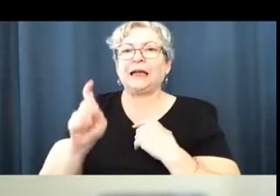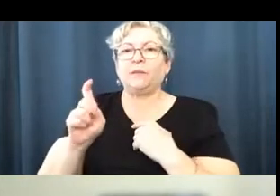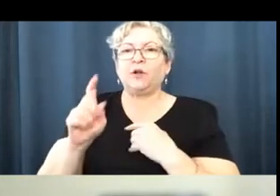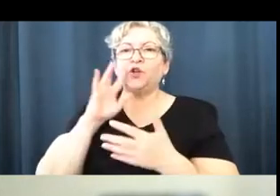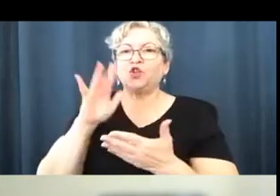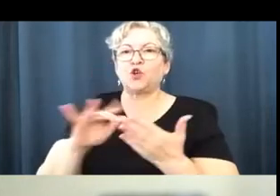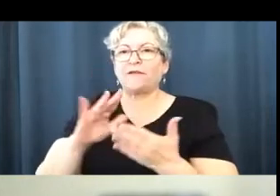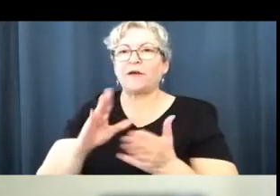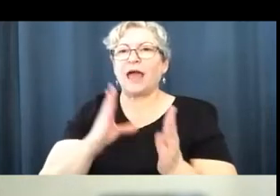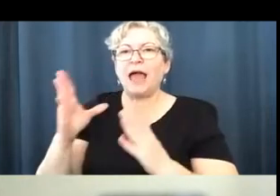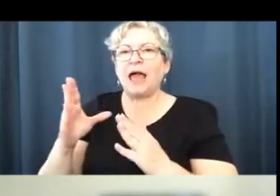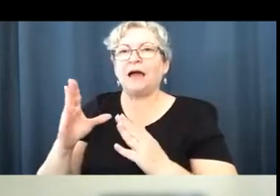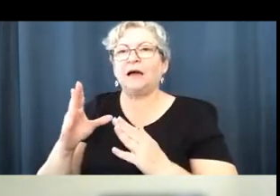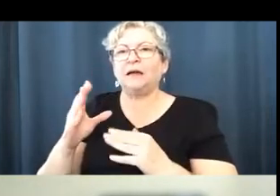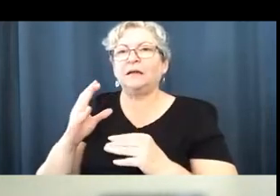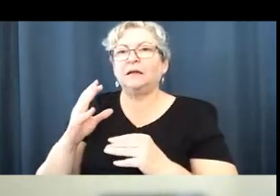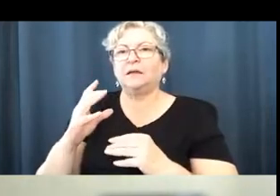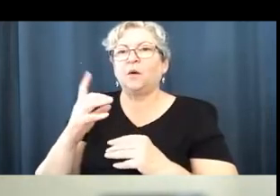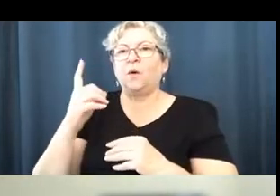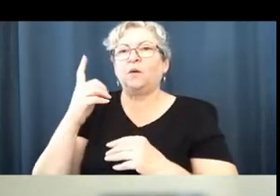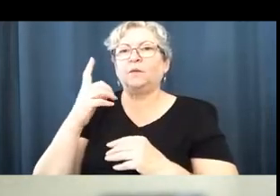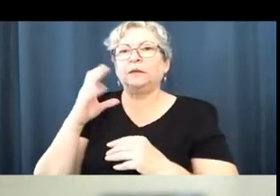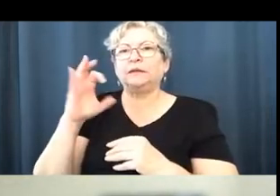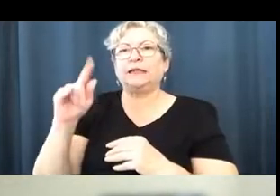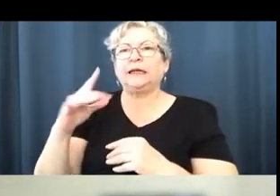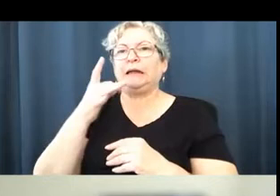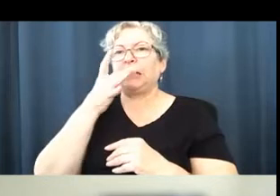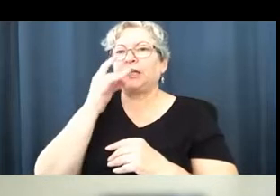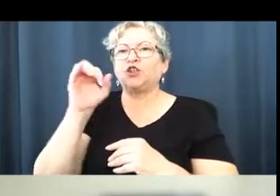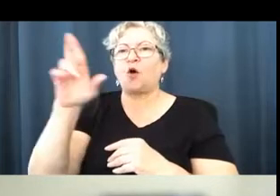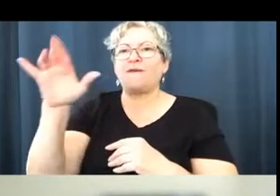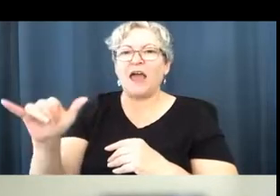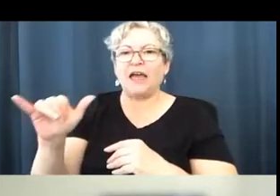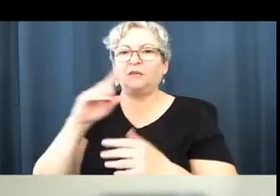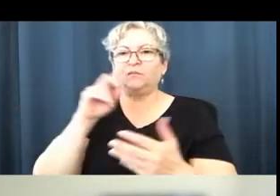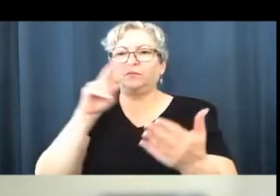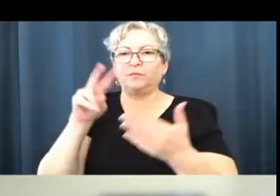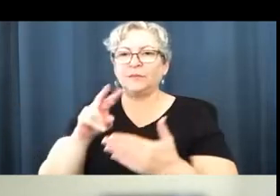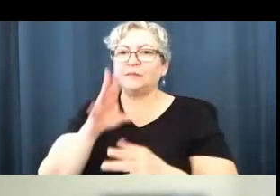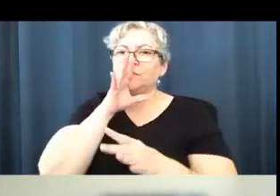out of list heading level one Citylights Survey. [Instructor] So the screen user is speaking what we would expect it to.